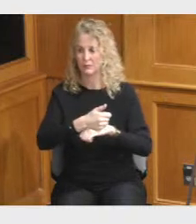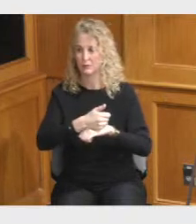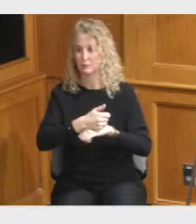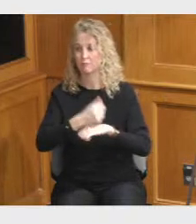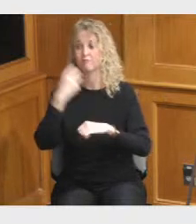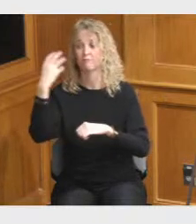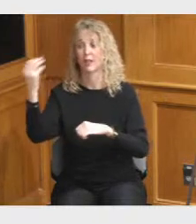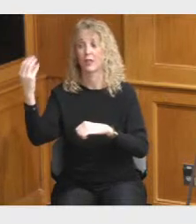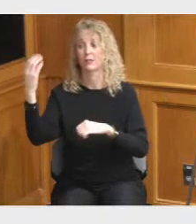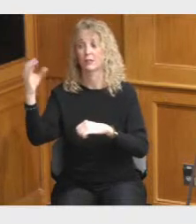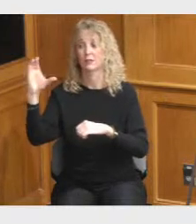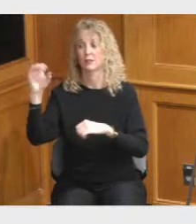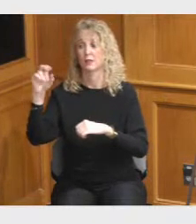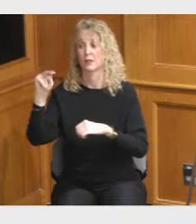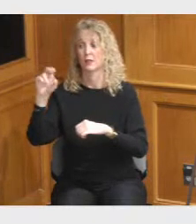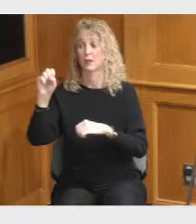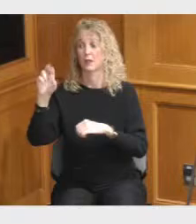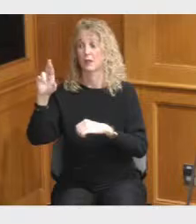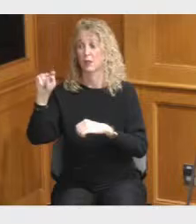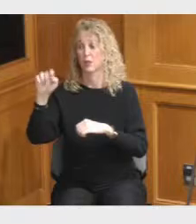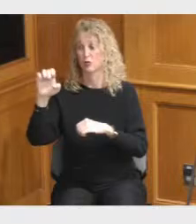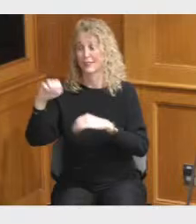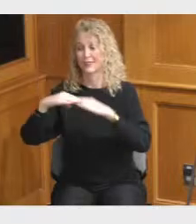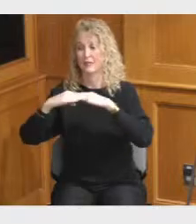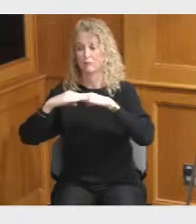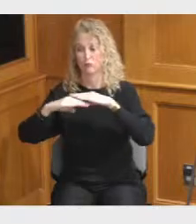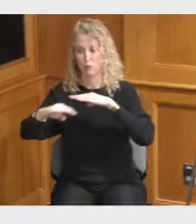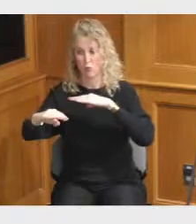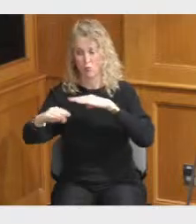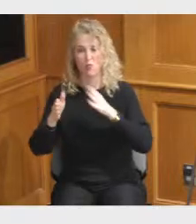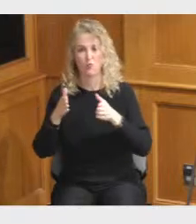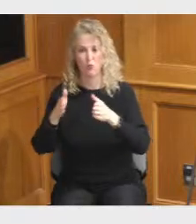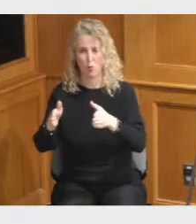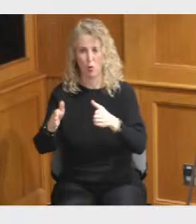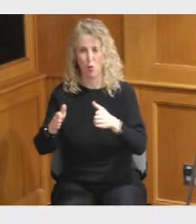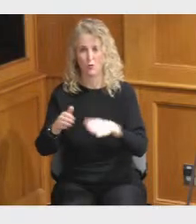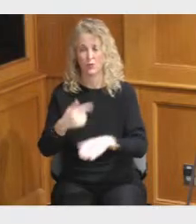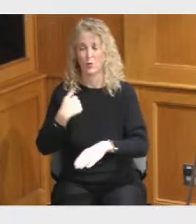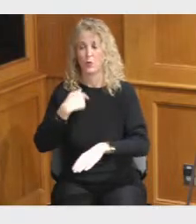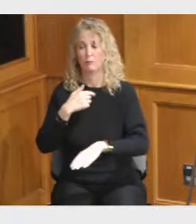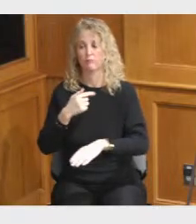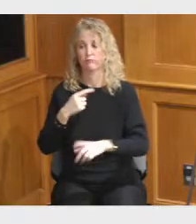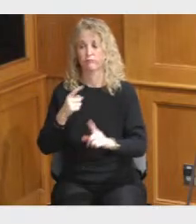we have the concrete and asphalt work we are slowly working towards that making sure that